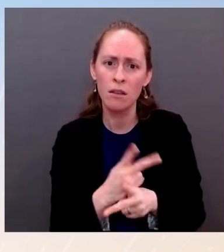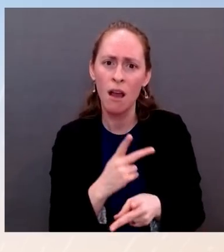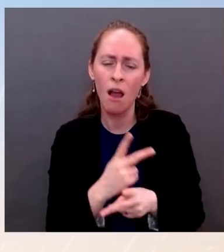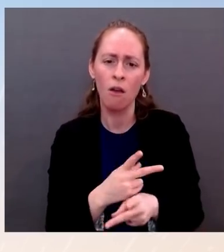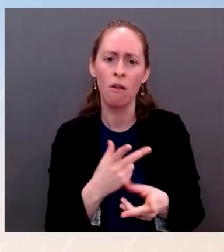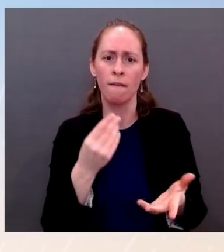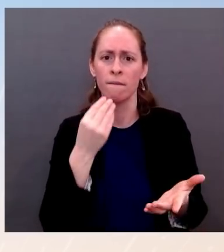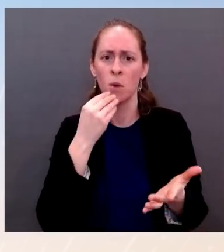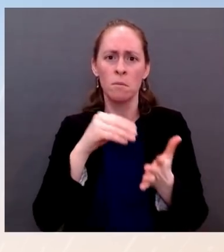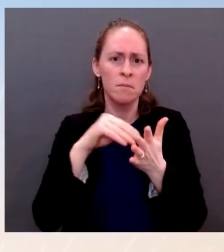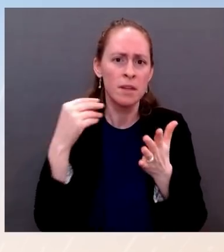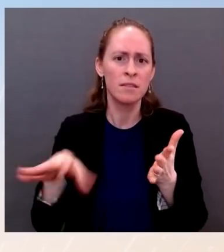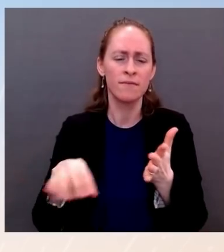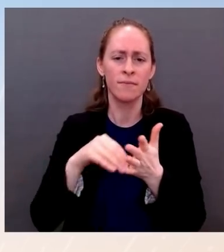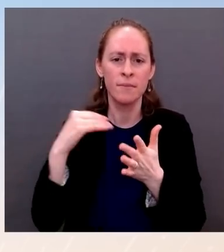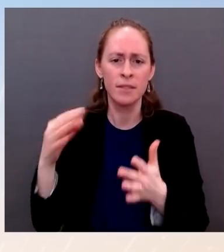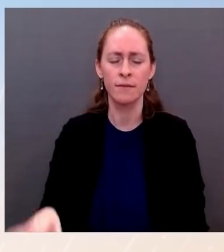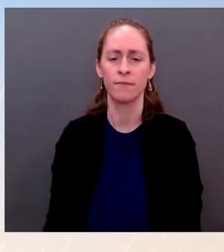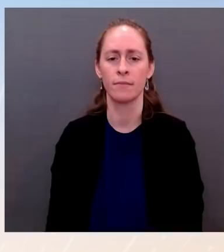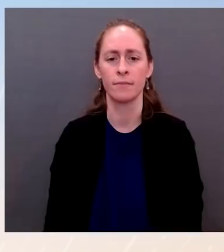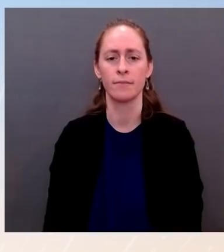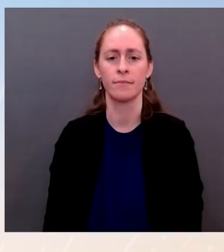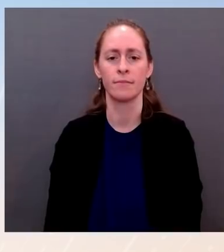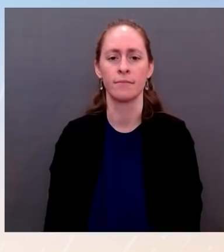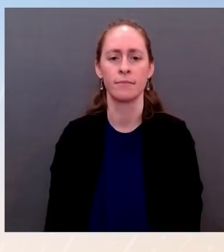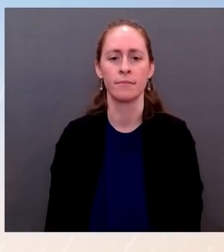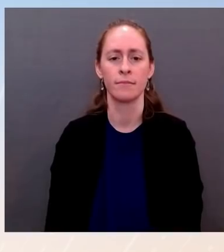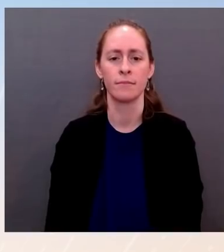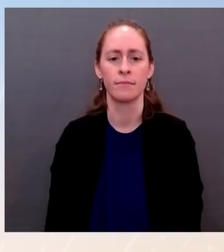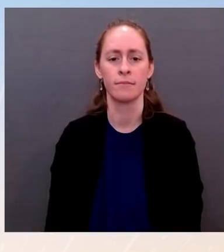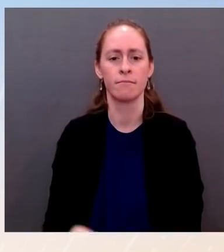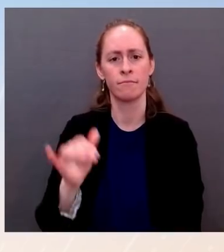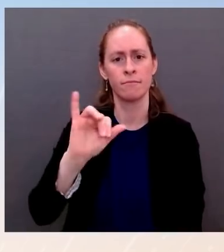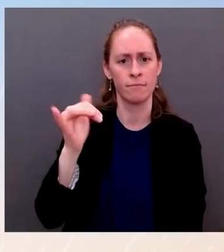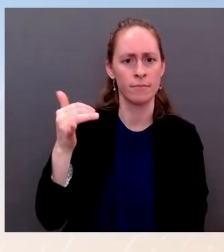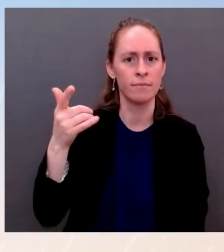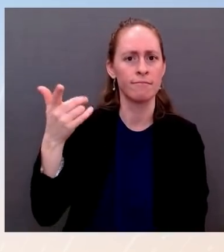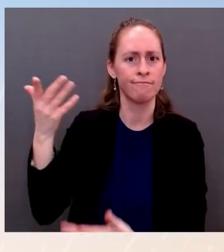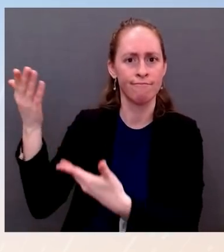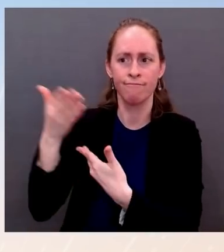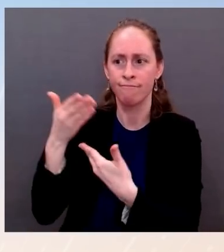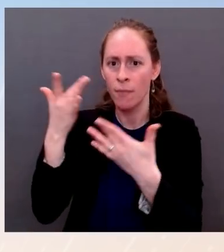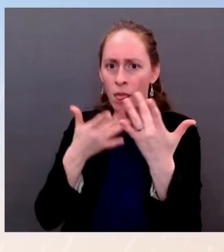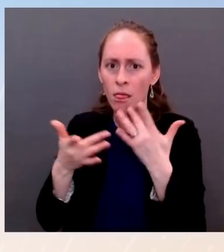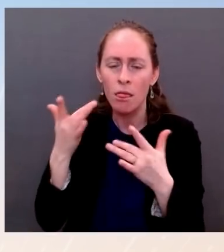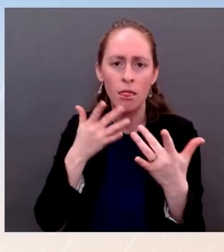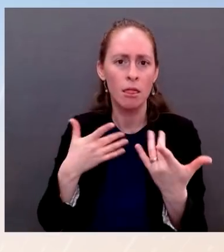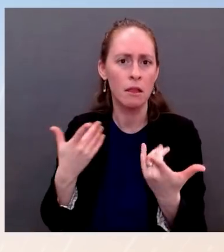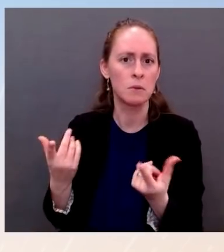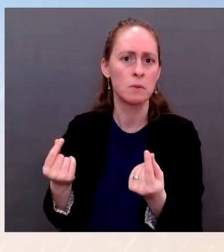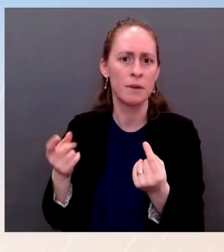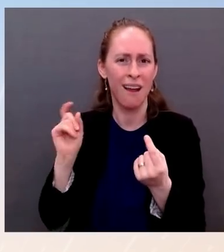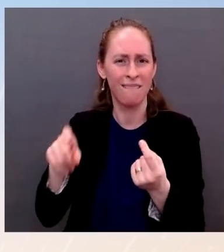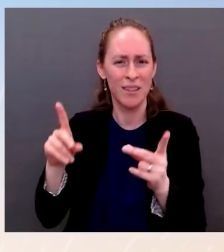rebuild our manufacturing infrastructure, make sure that we are implementing the Bipartisan Infrastructure Law,